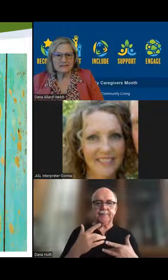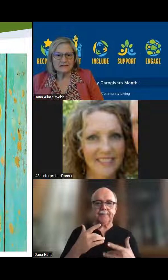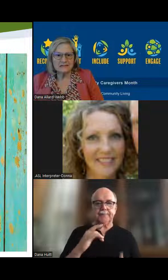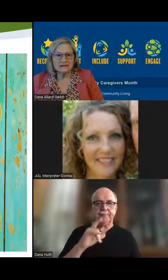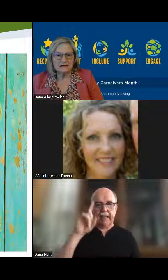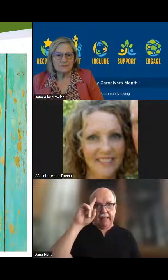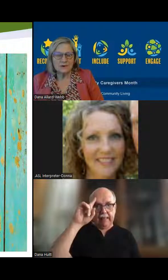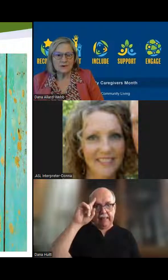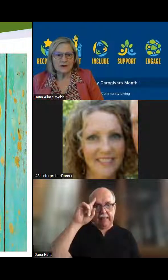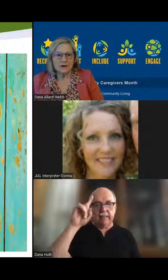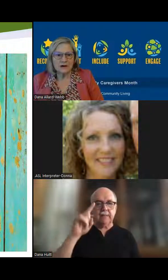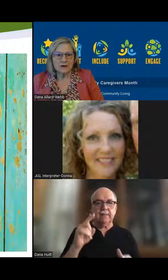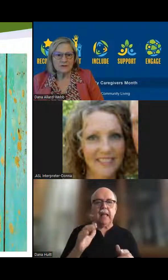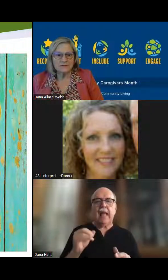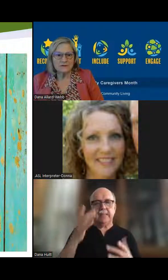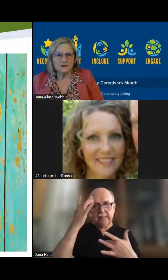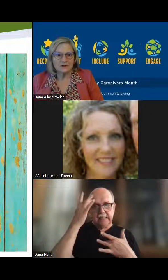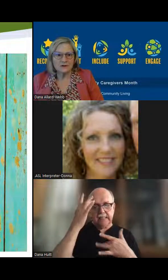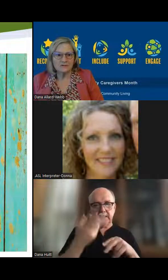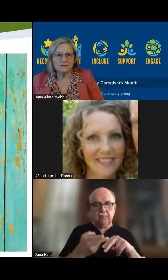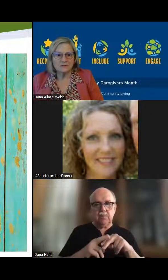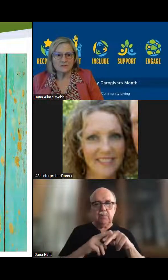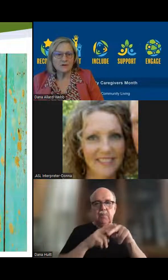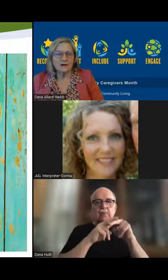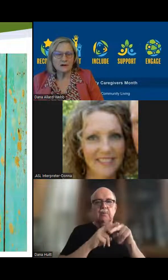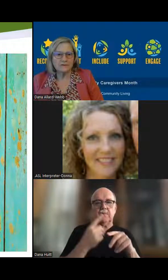job you've probably ever had, right? You've noticed some people are better than others.